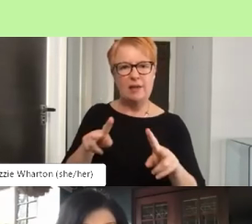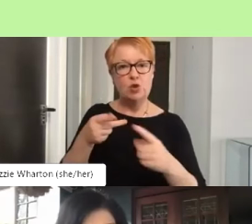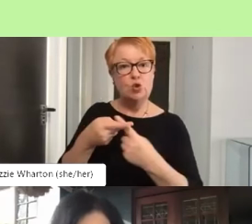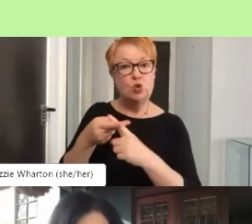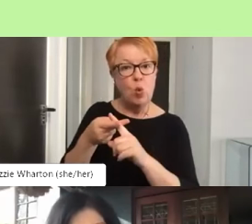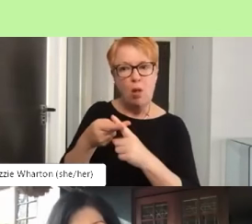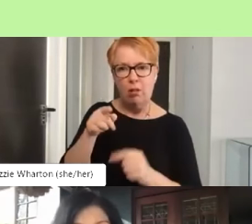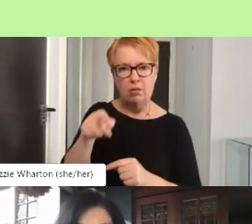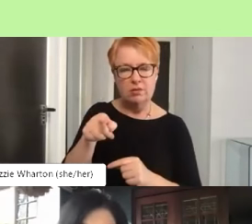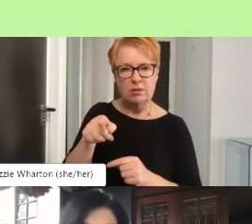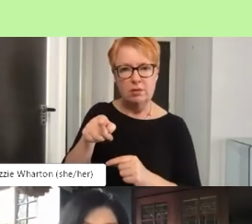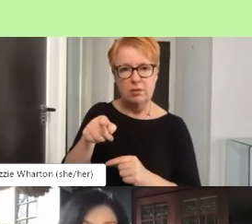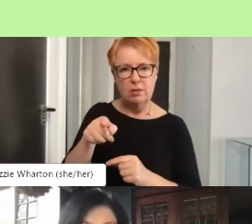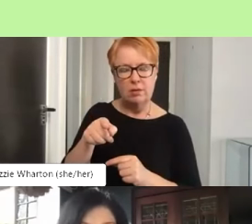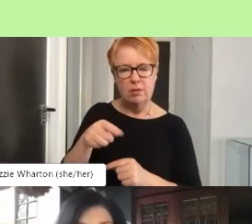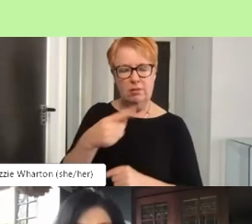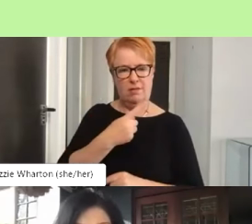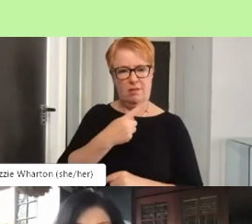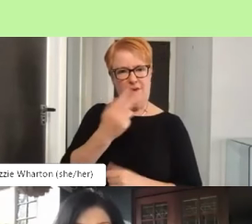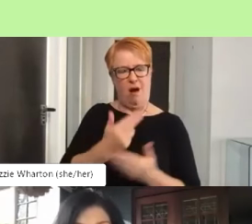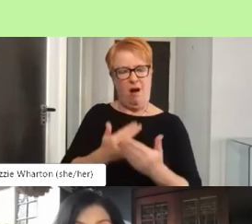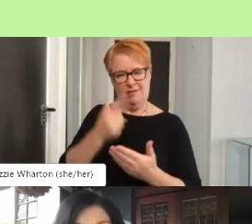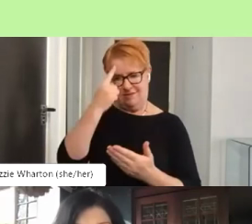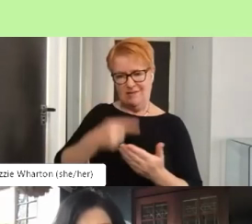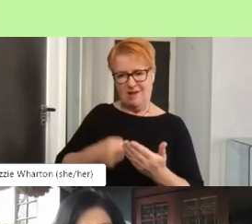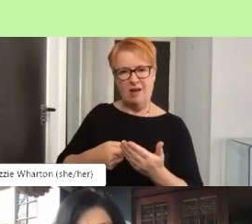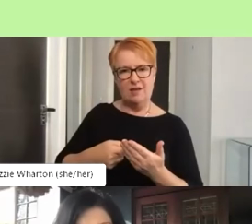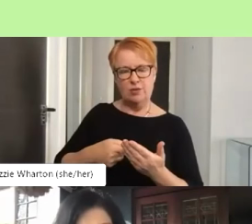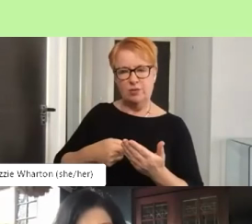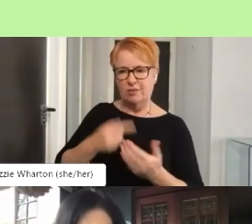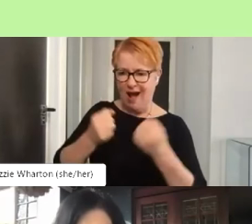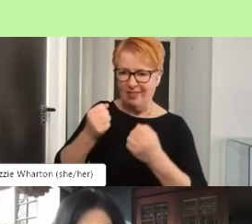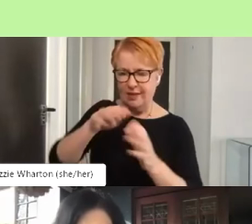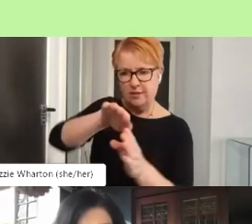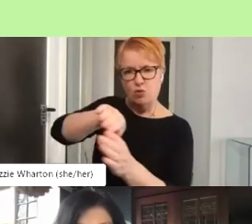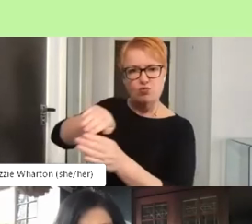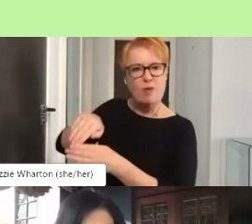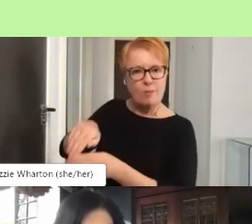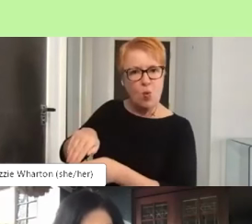remove the athletes from the visual field, in order to quote “lay bare the economic